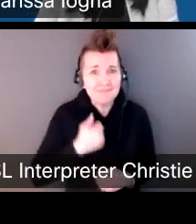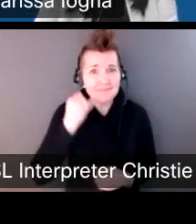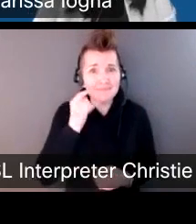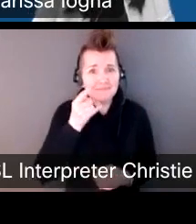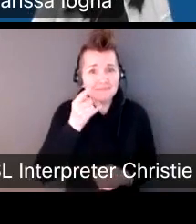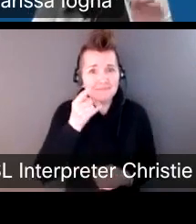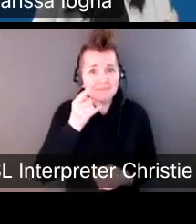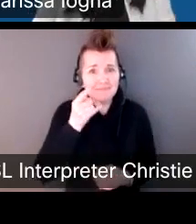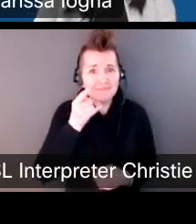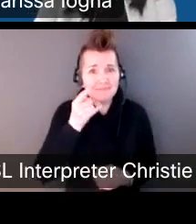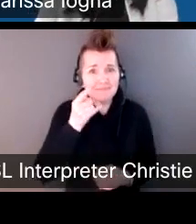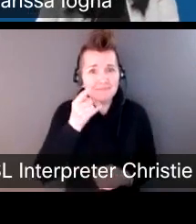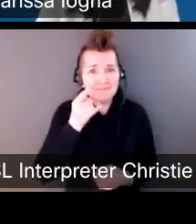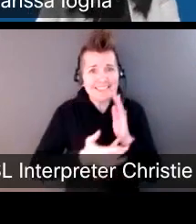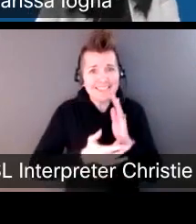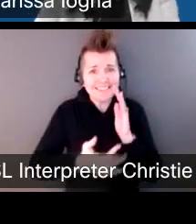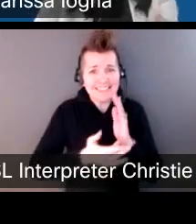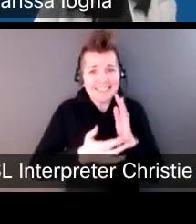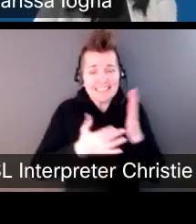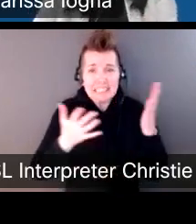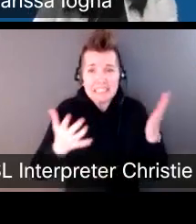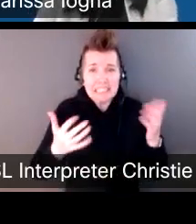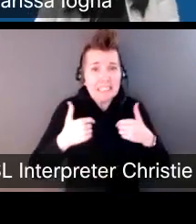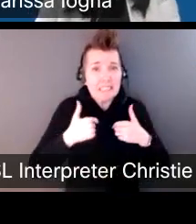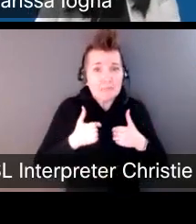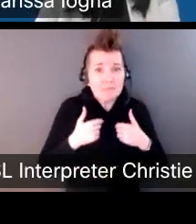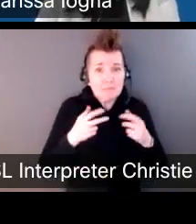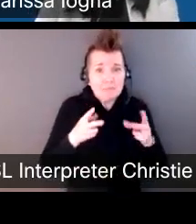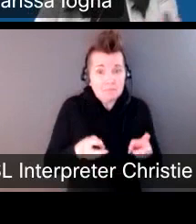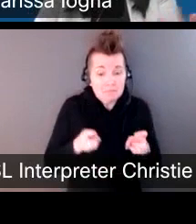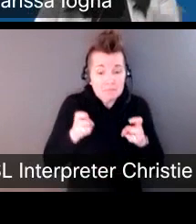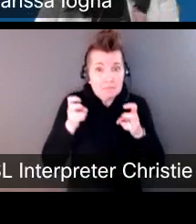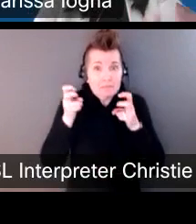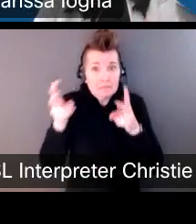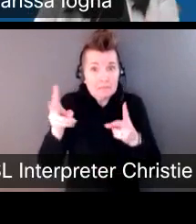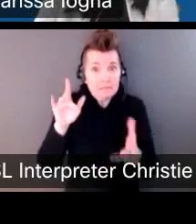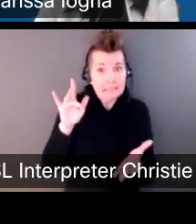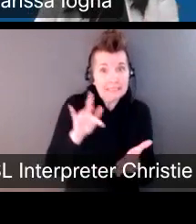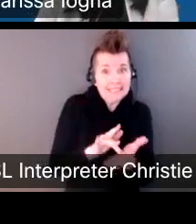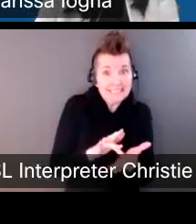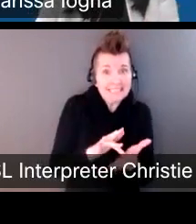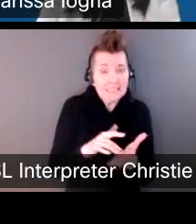I copied and pasted a very clickable link which should be working for everyone.